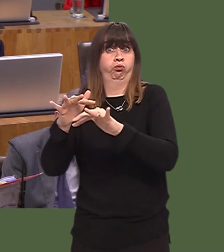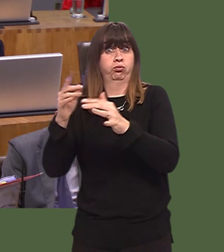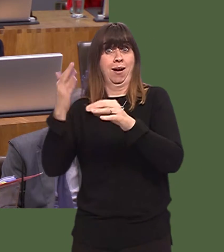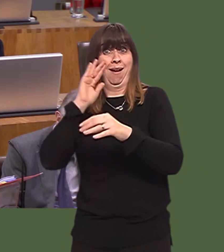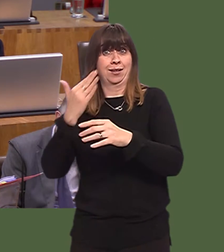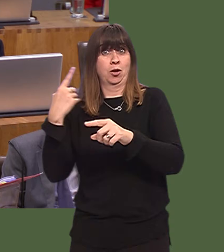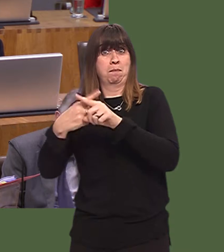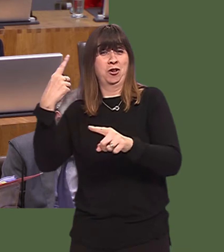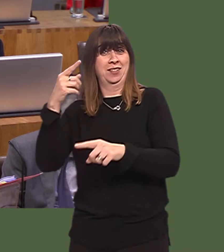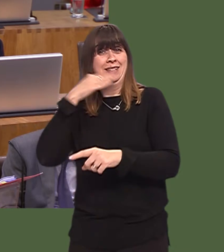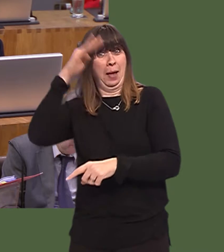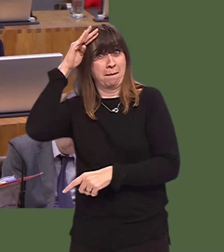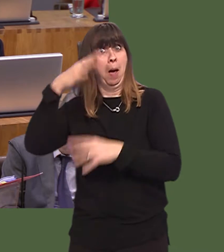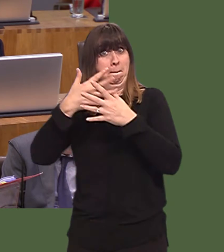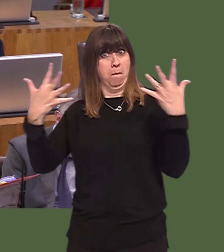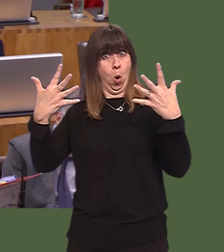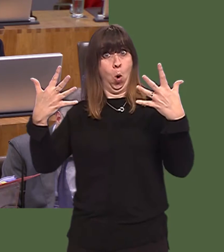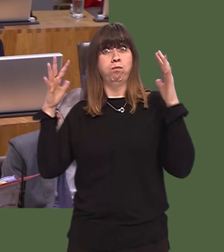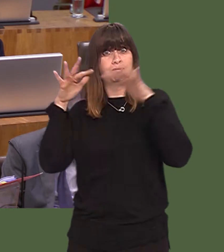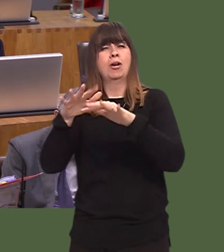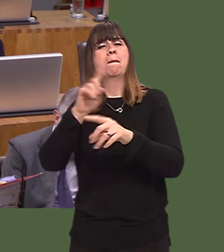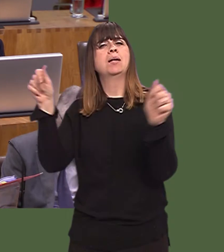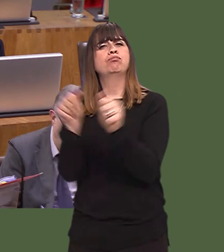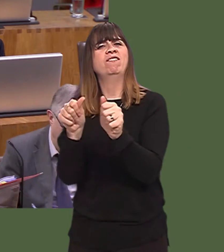for example, which donít need as much time in A&E.